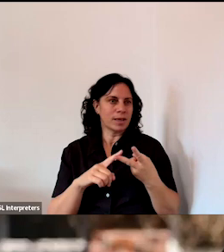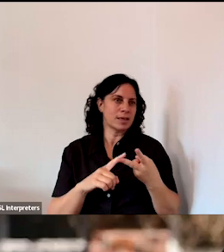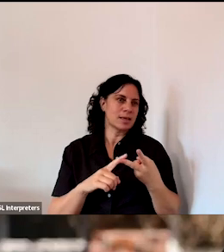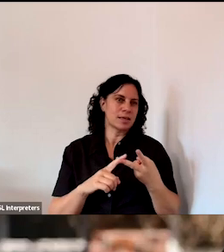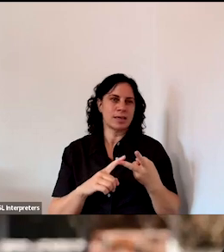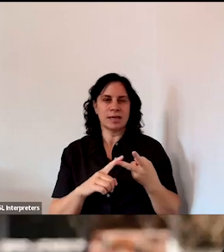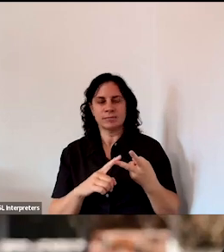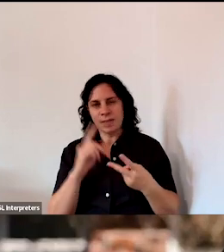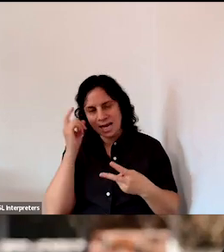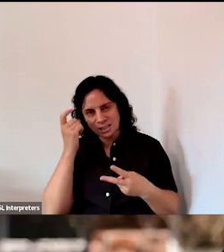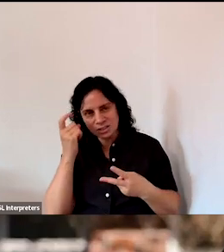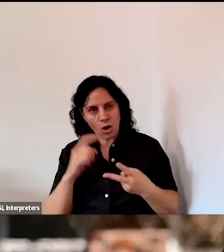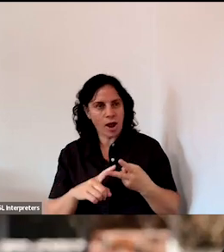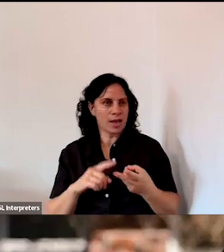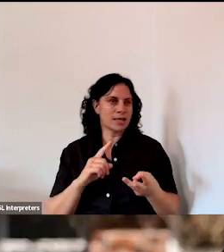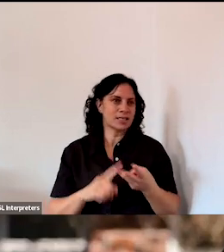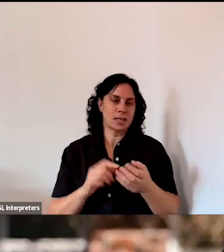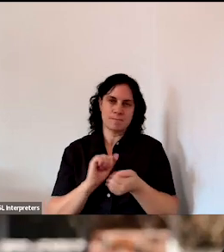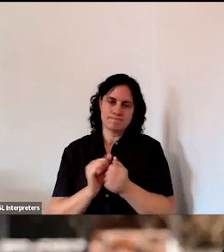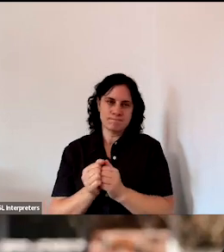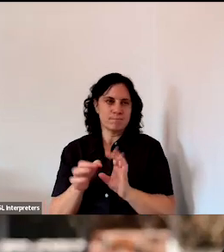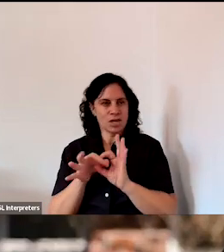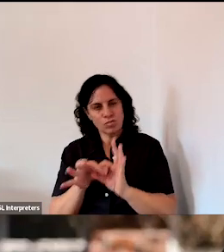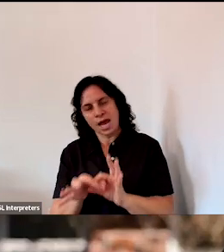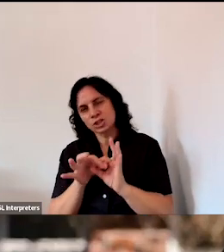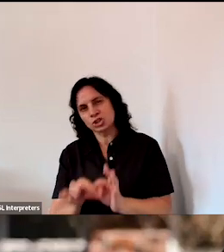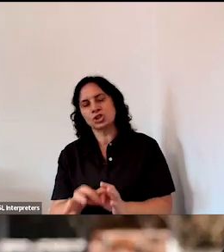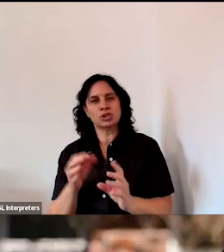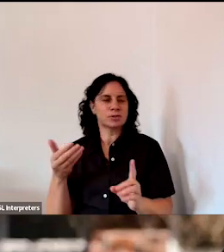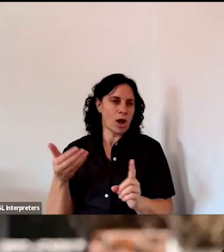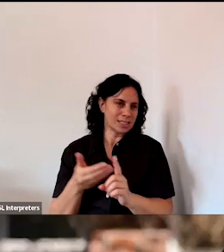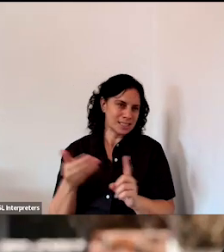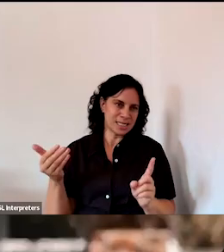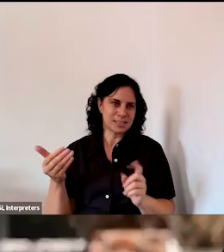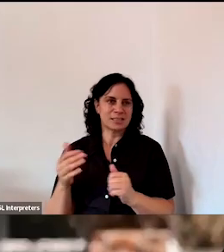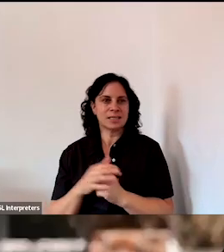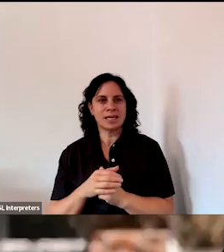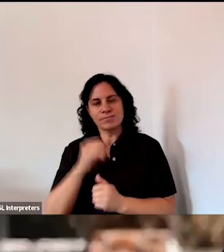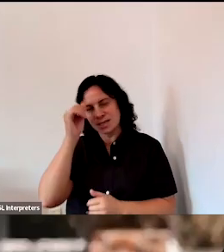symptoms and peer relationships by gender identity and disability, and experiences of discrimination.